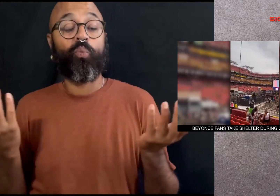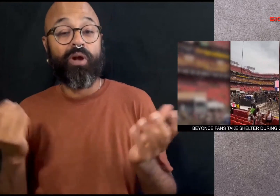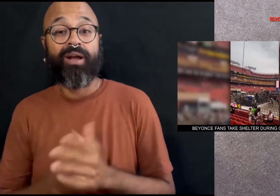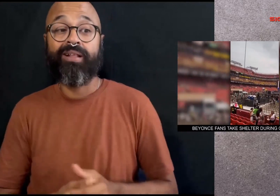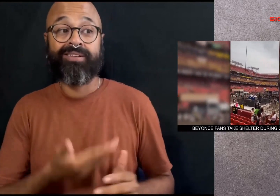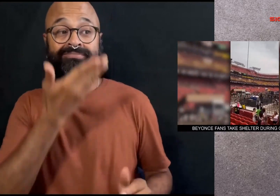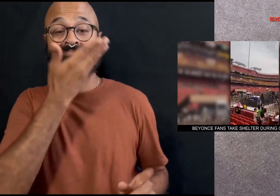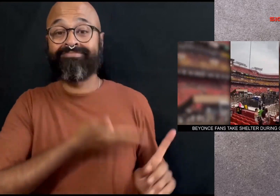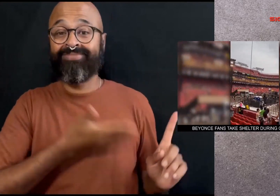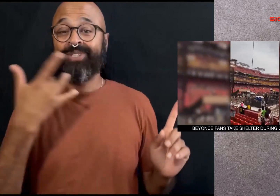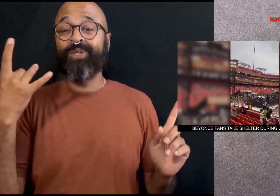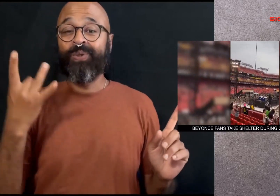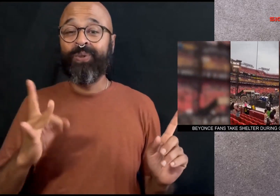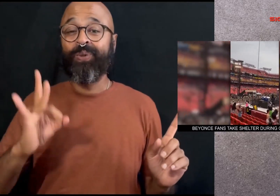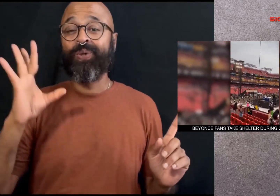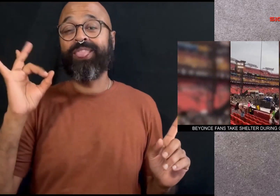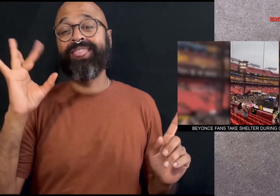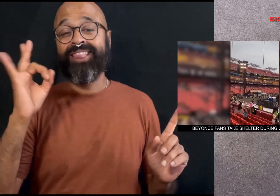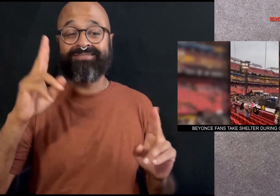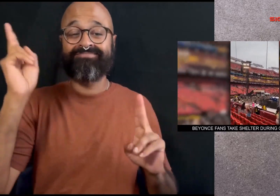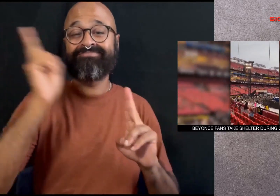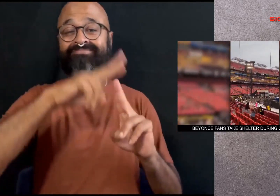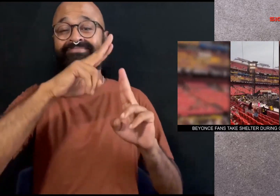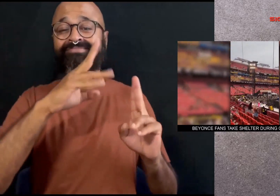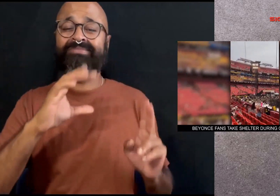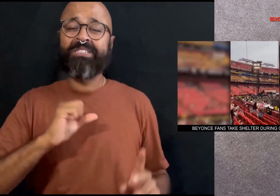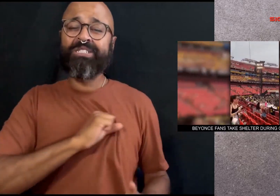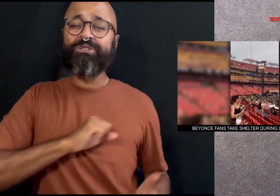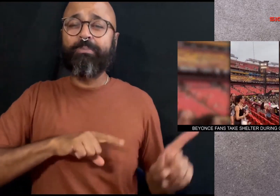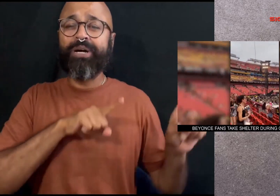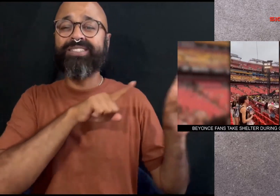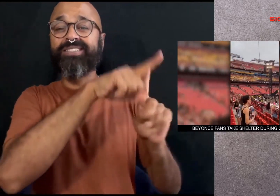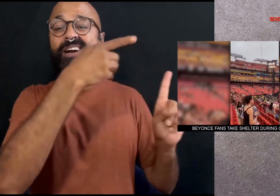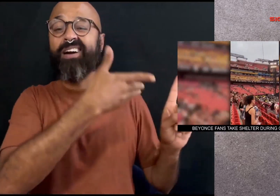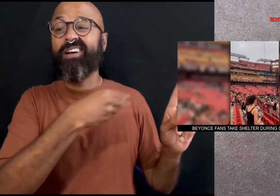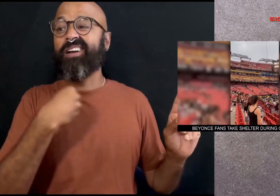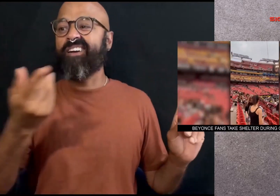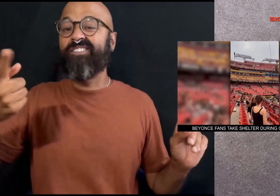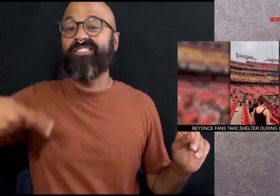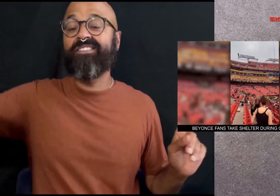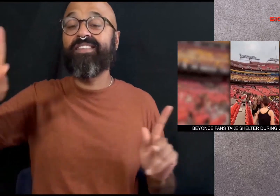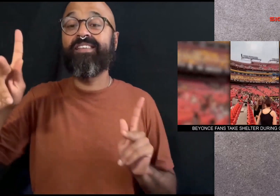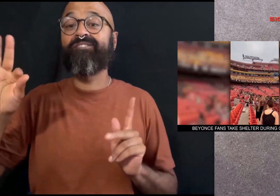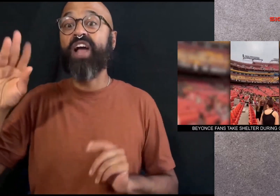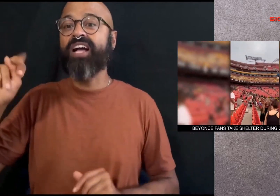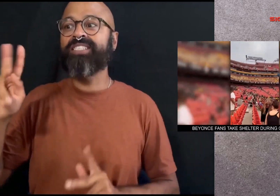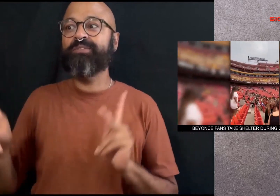Well, mega Superstar Beyonce gave her fans even more reason to love her.